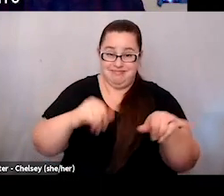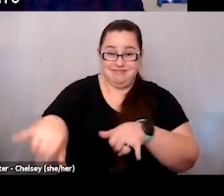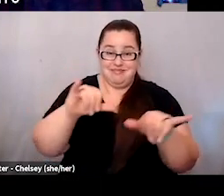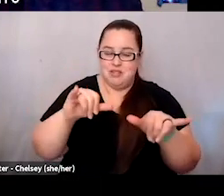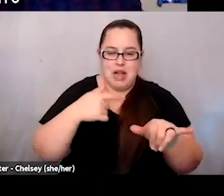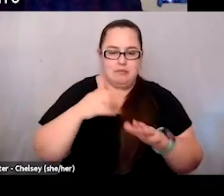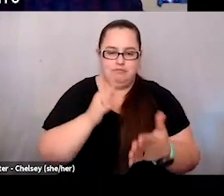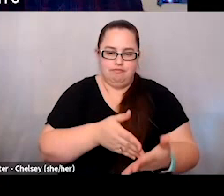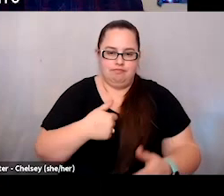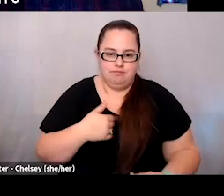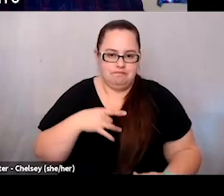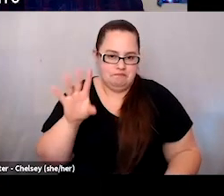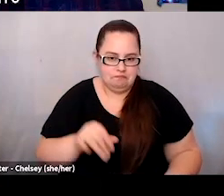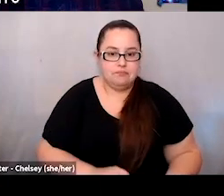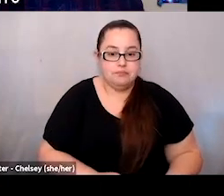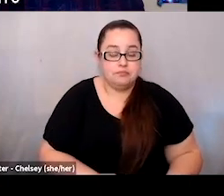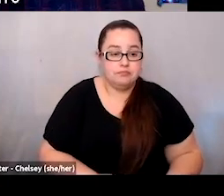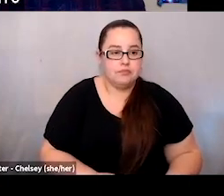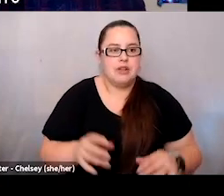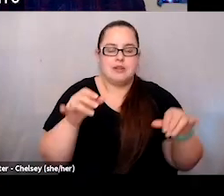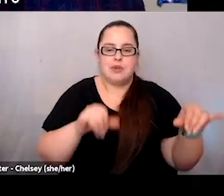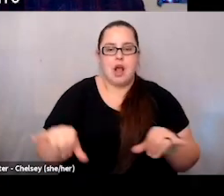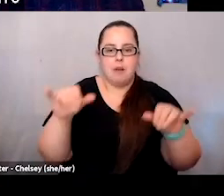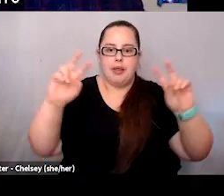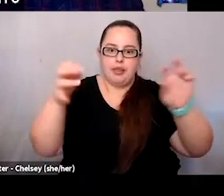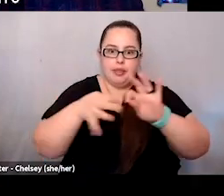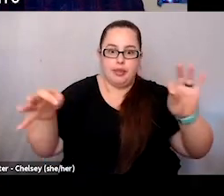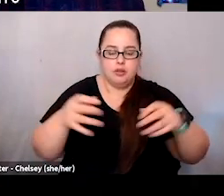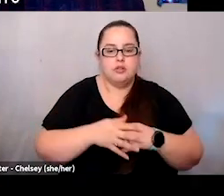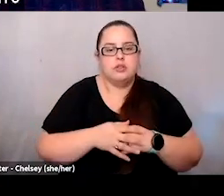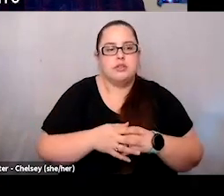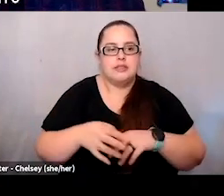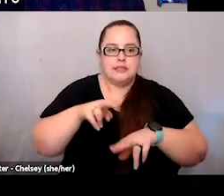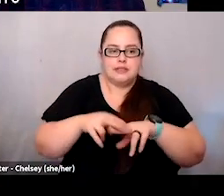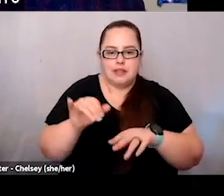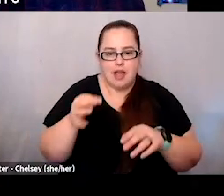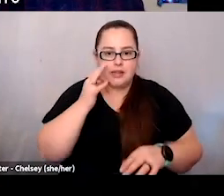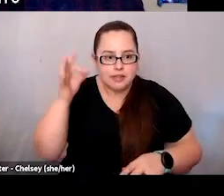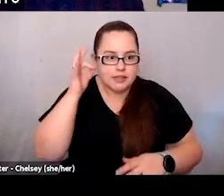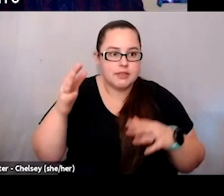type of image that gives a stereotypical view, I'm typically against. Here are some